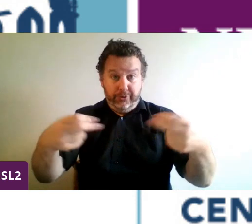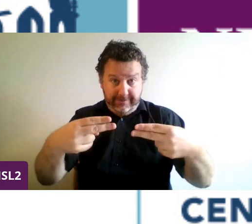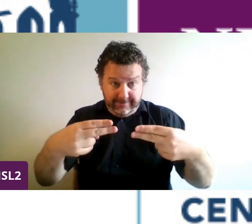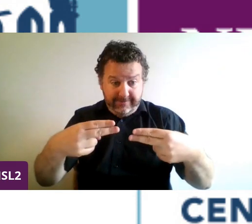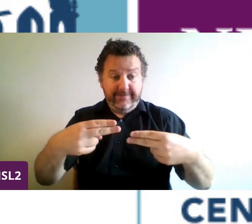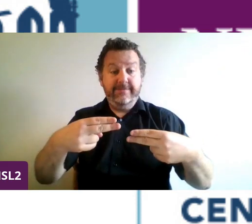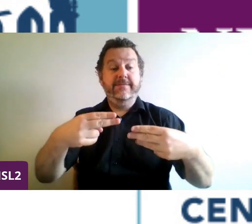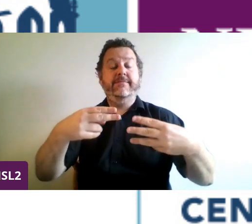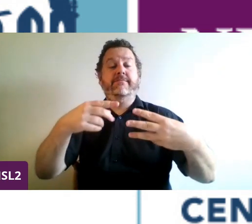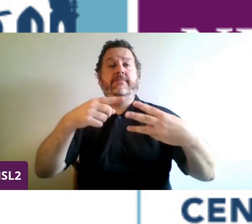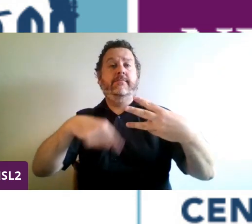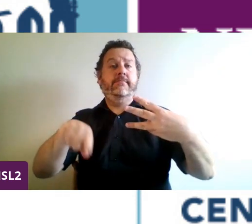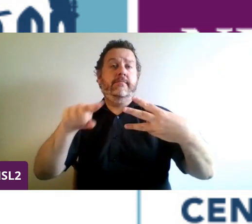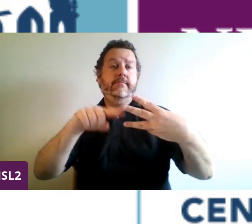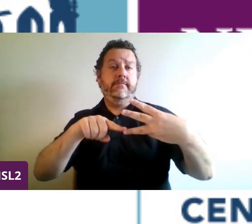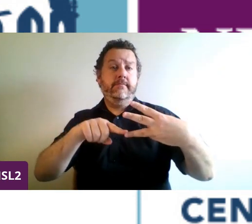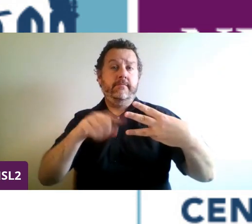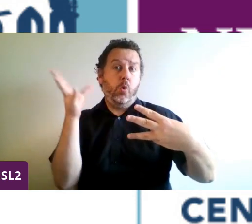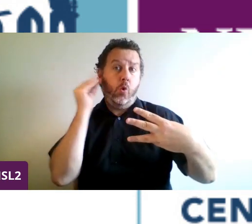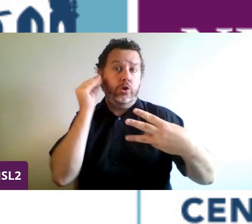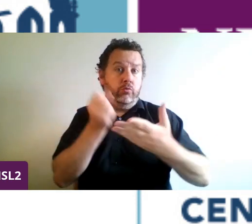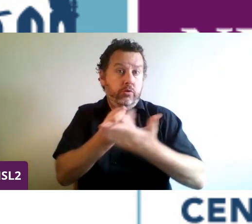As of 2019